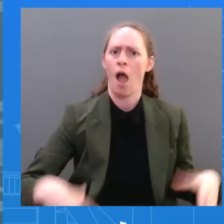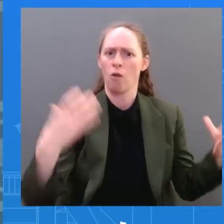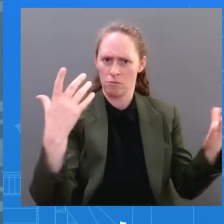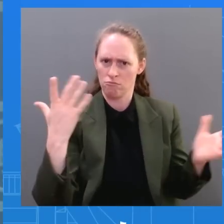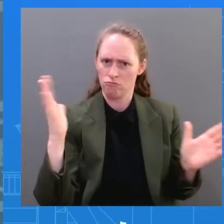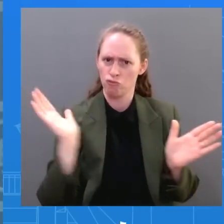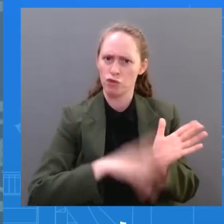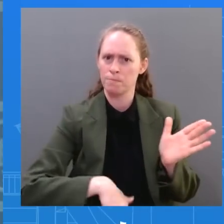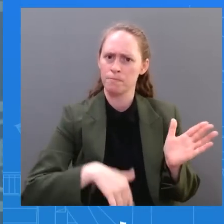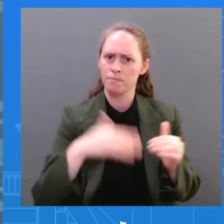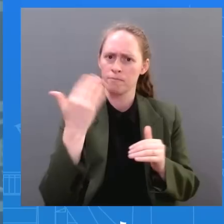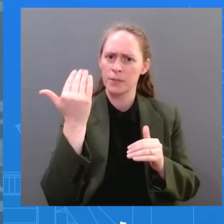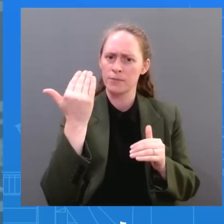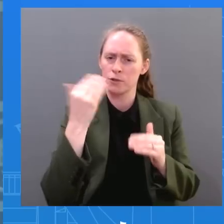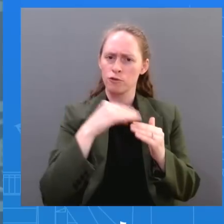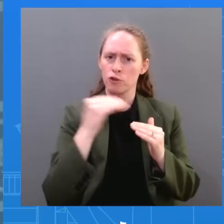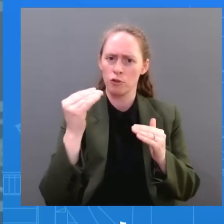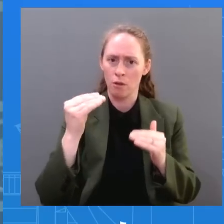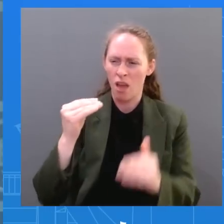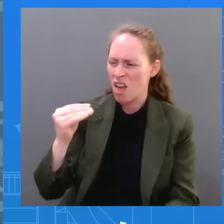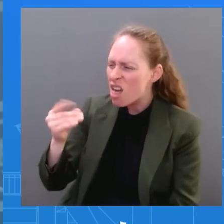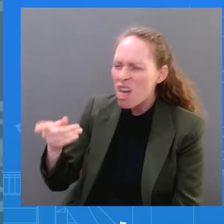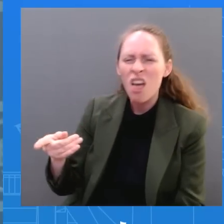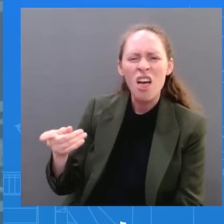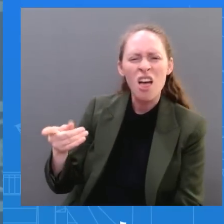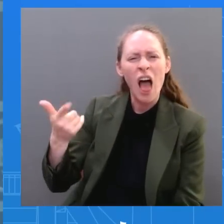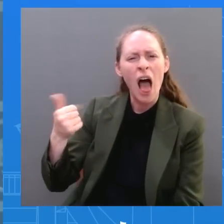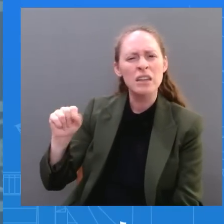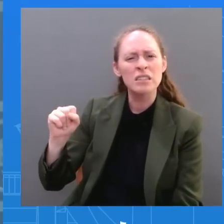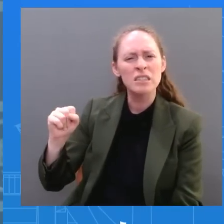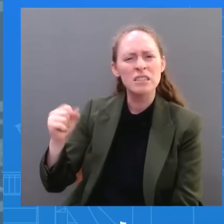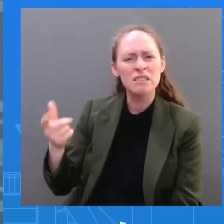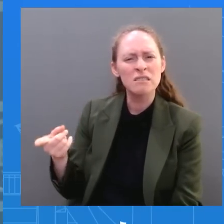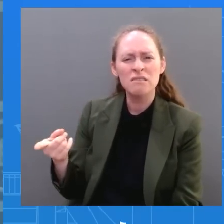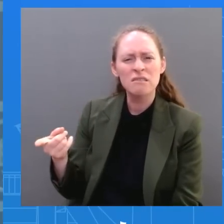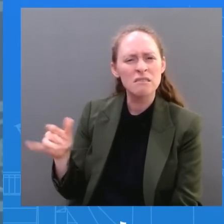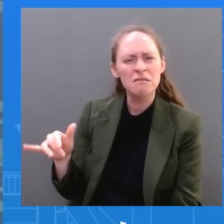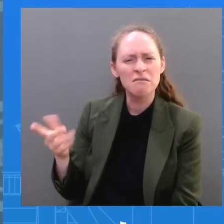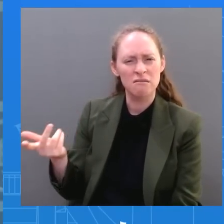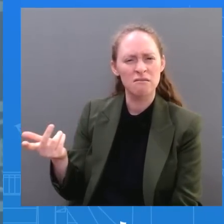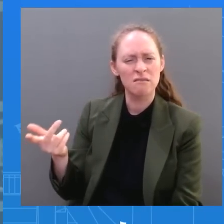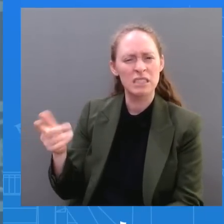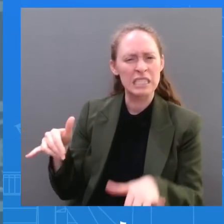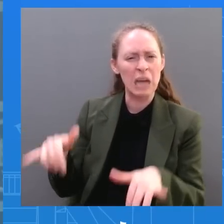as we have seen with crude oil prices and the wholesale gas prices.